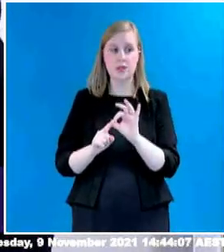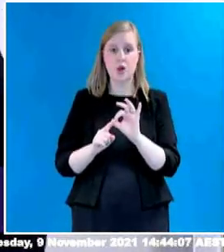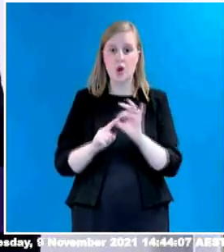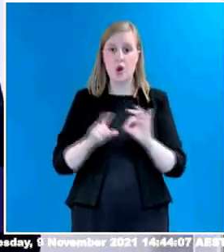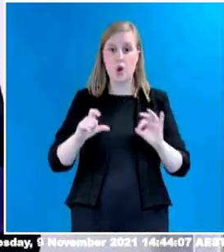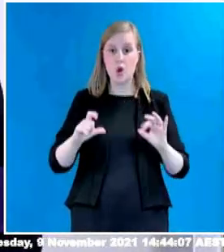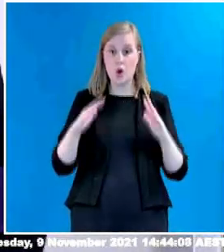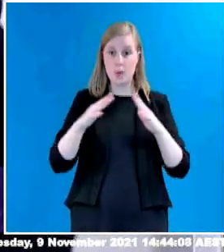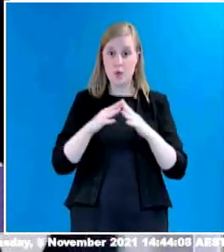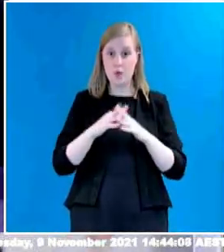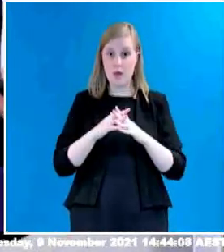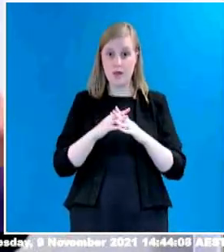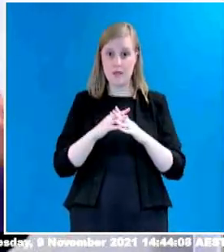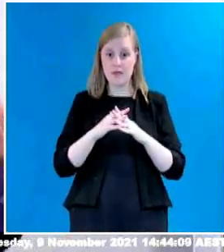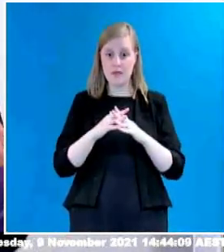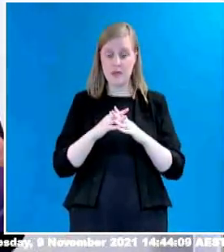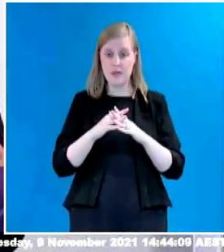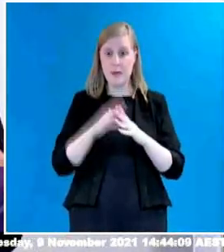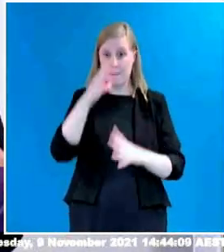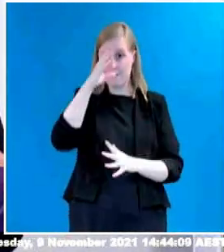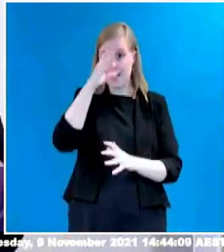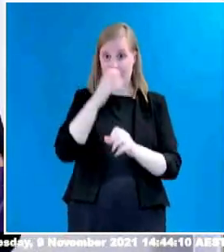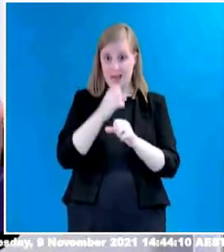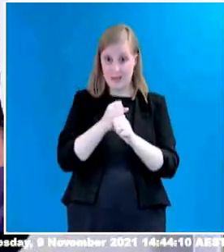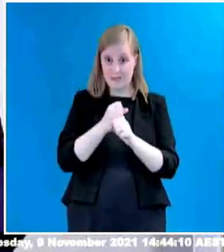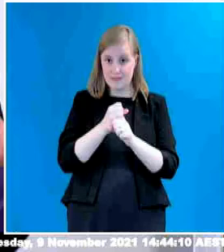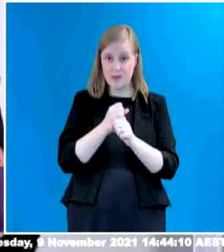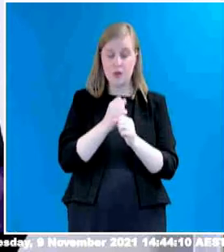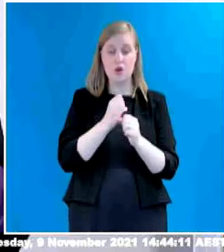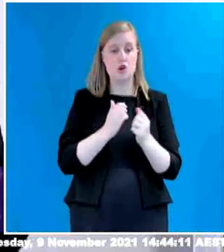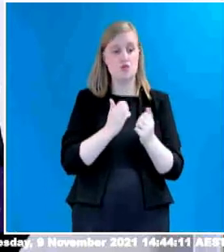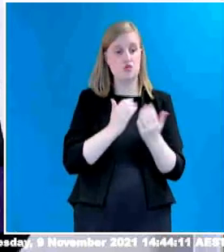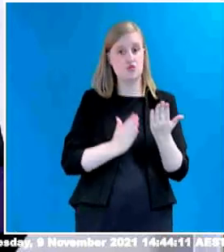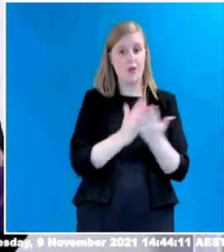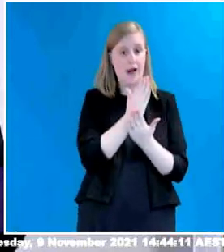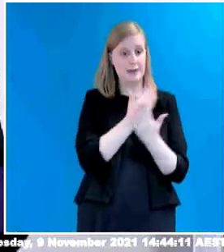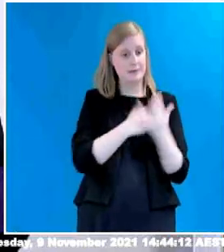consider to be immediately realisable and which rights did the Commonwealth